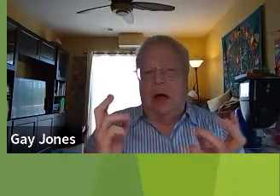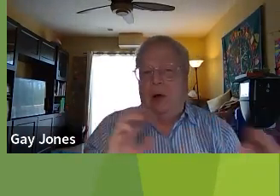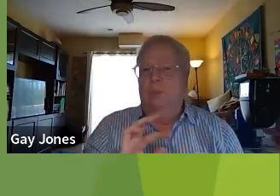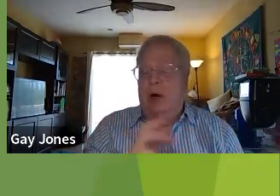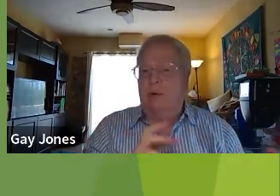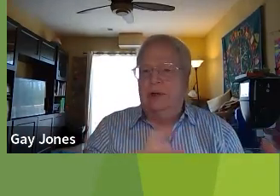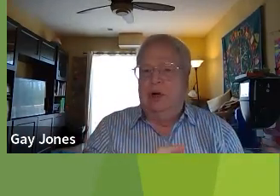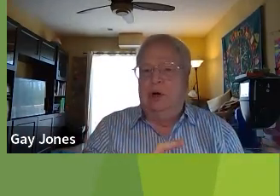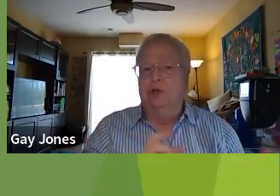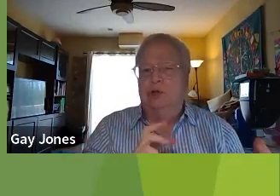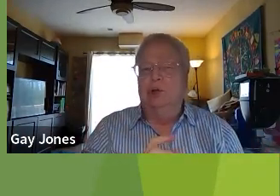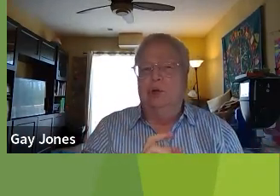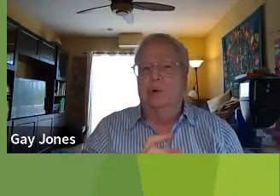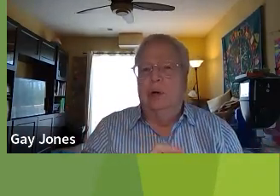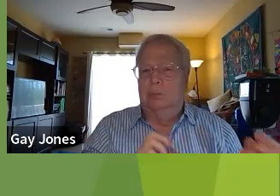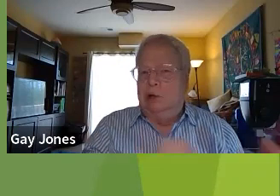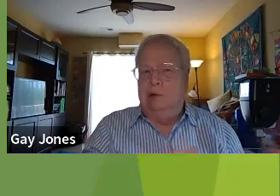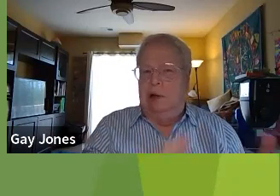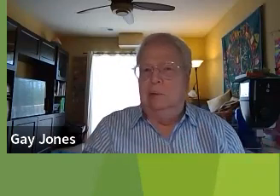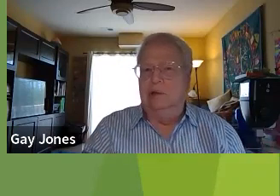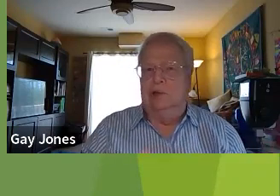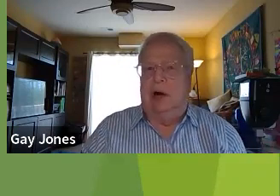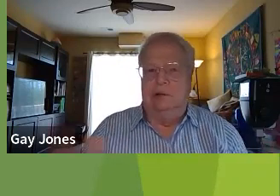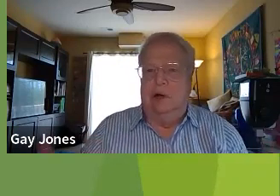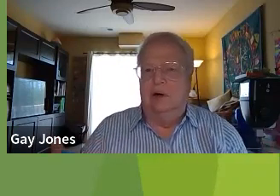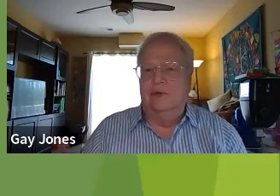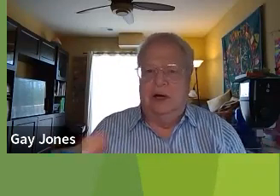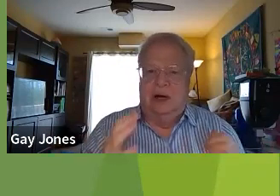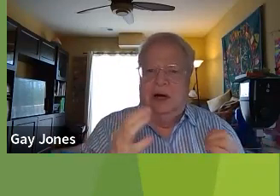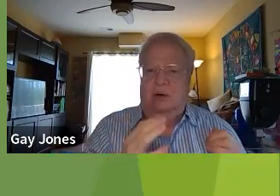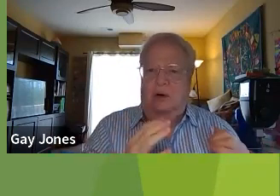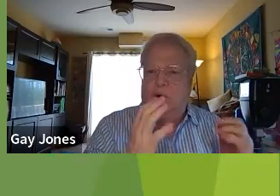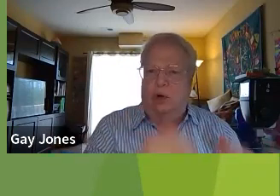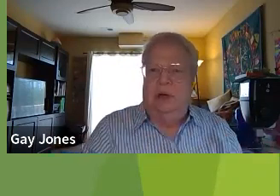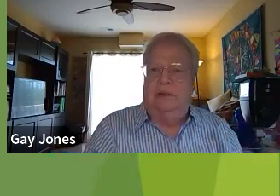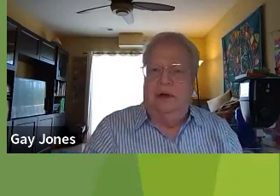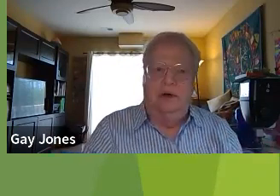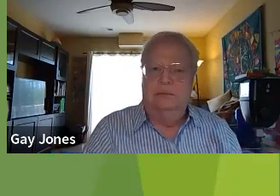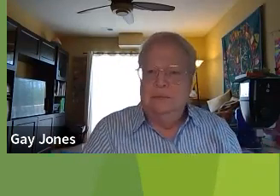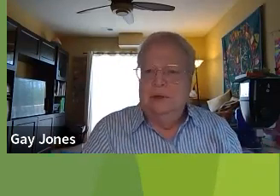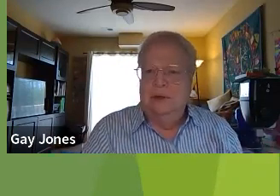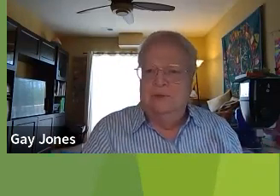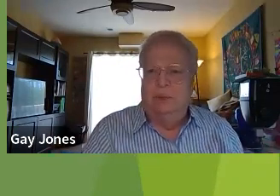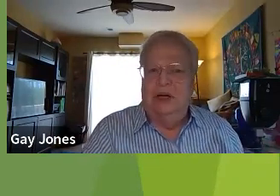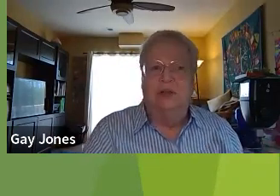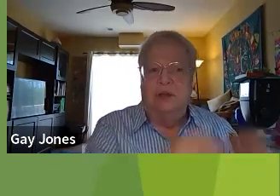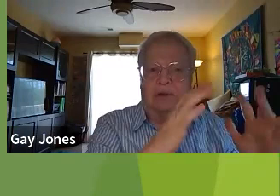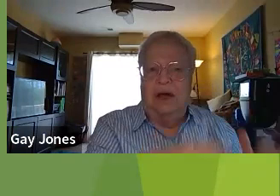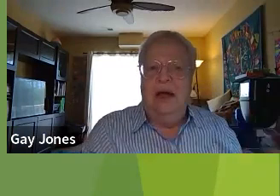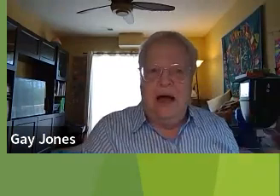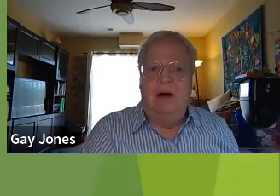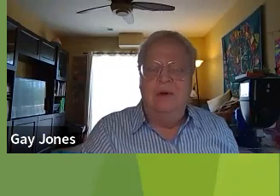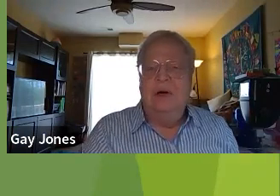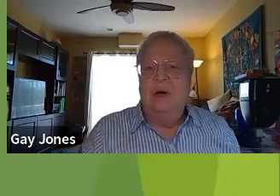I would probably go to plainlanguage.gov and look at the information that they have.